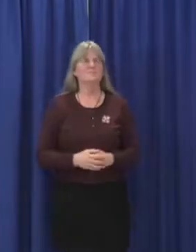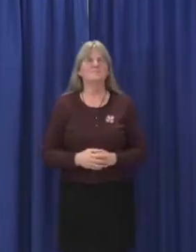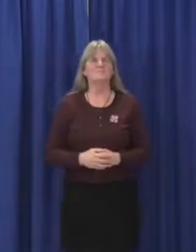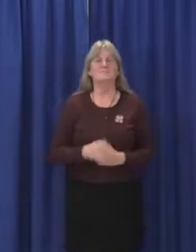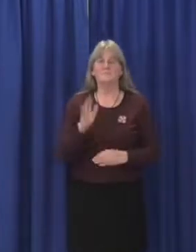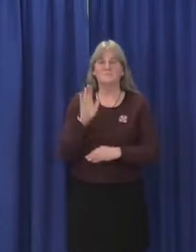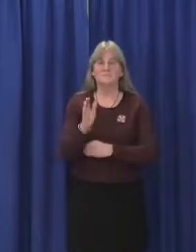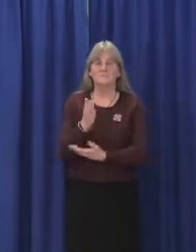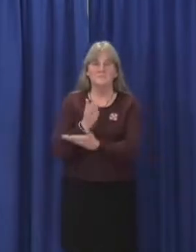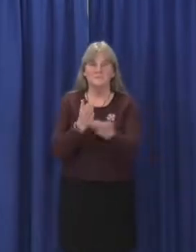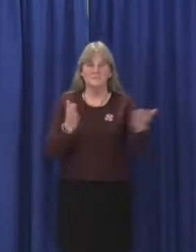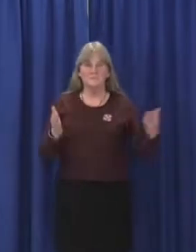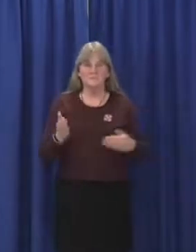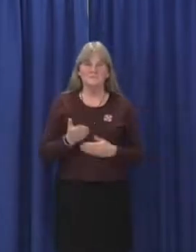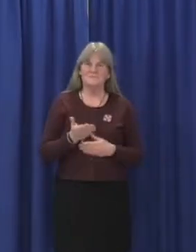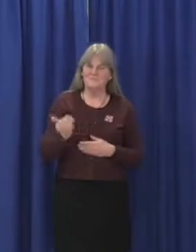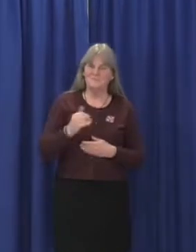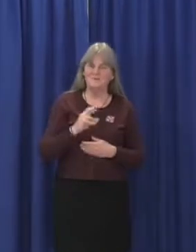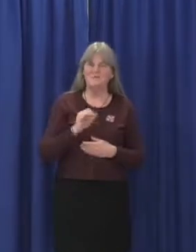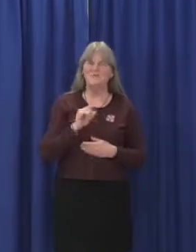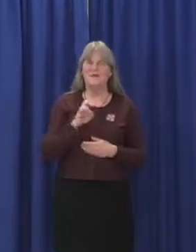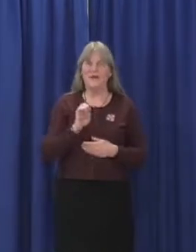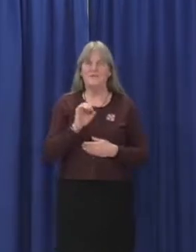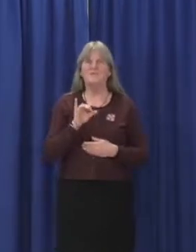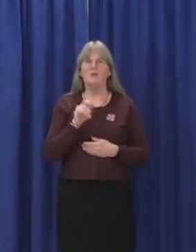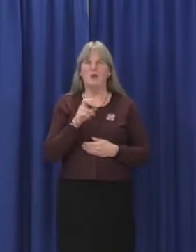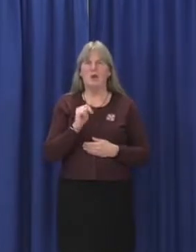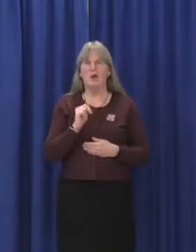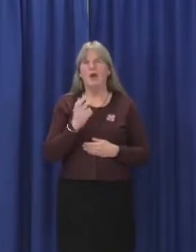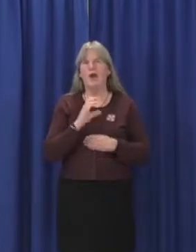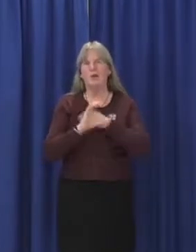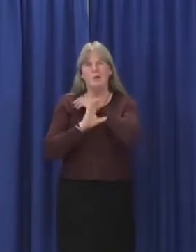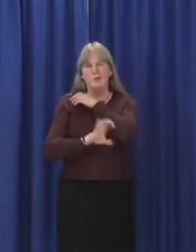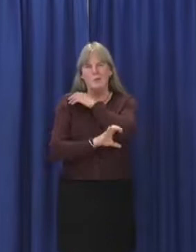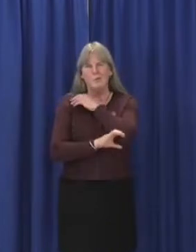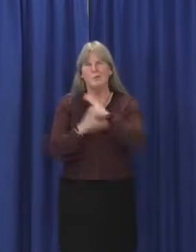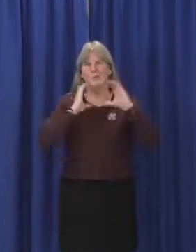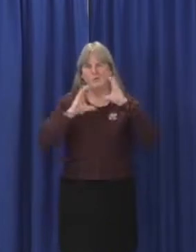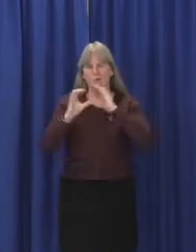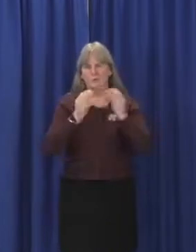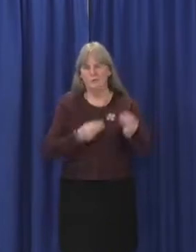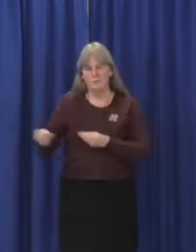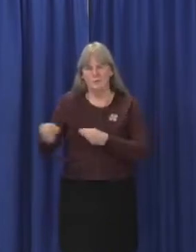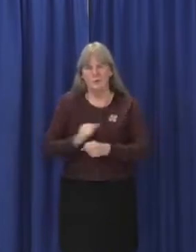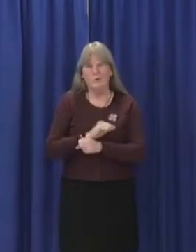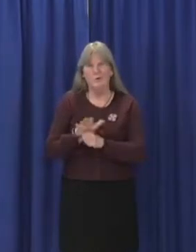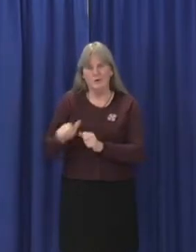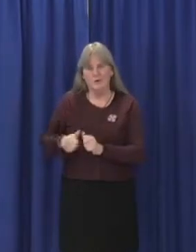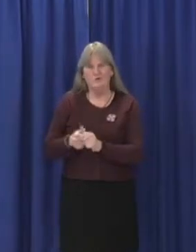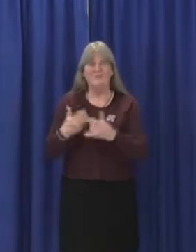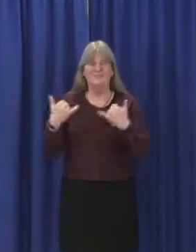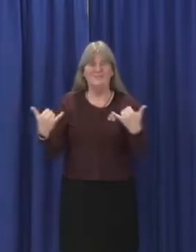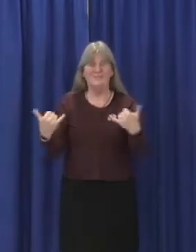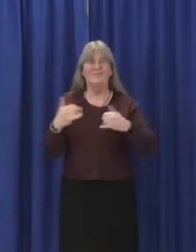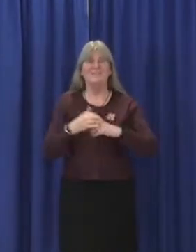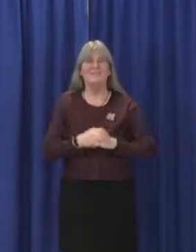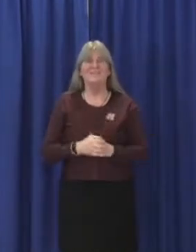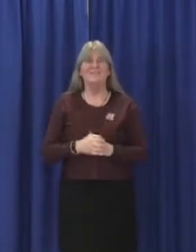Good afternoon Yukon. I'm Renée Francoeur with Cabinet Communications and the moderator for today's COVID-19 update. We are joined today by